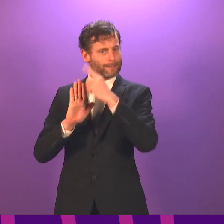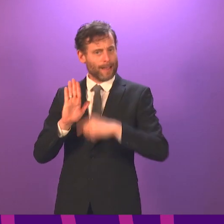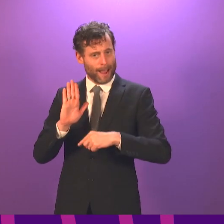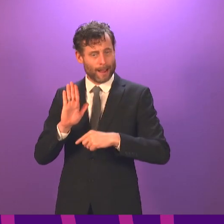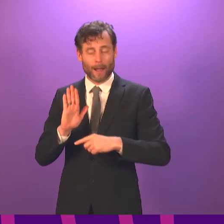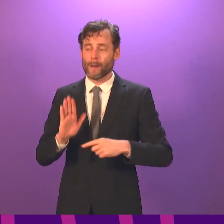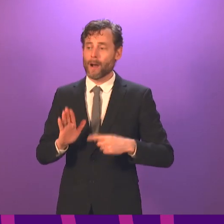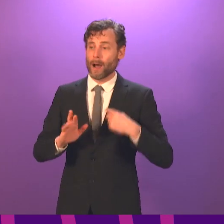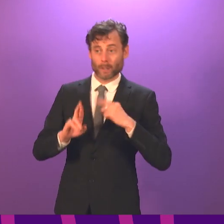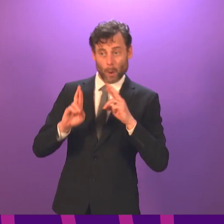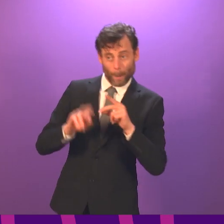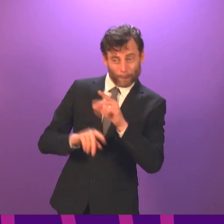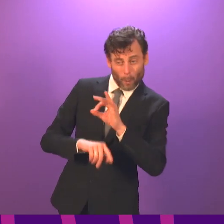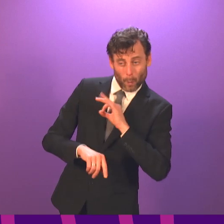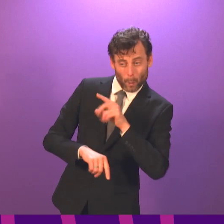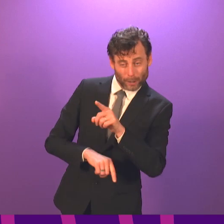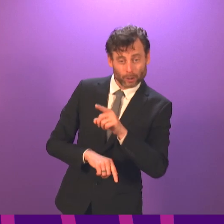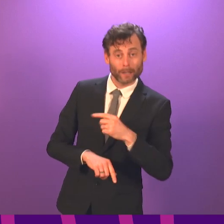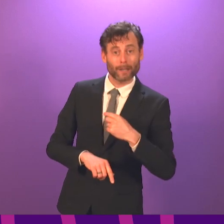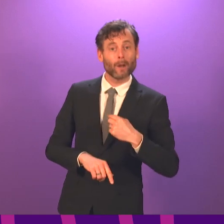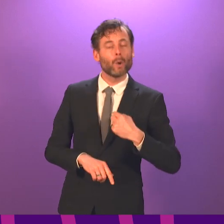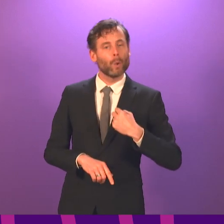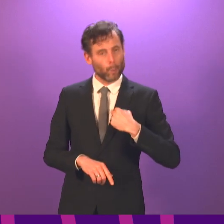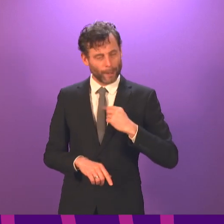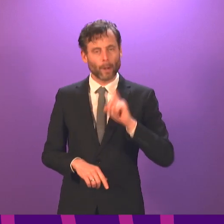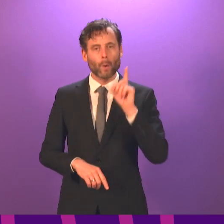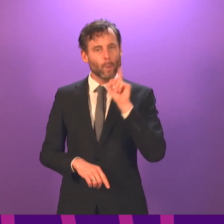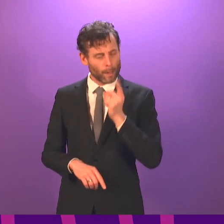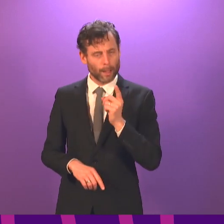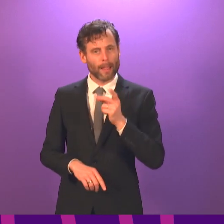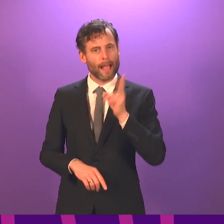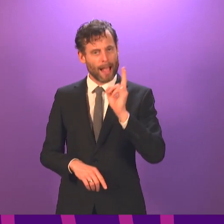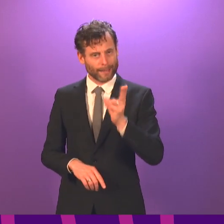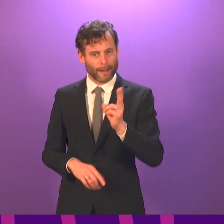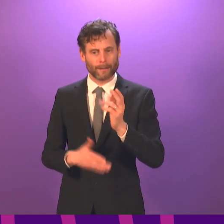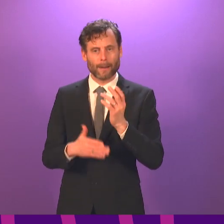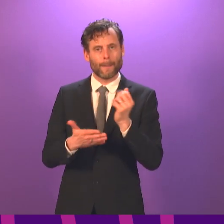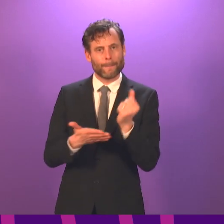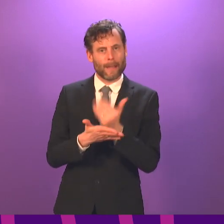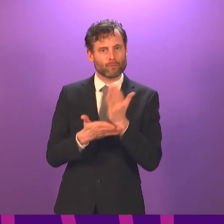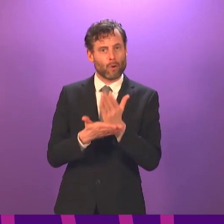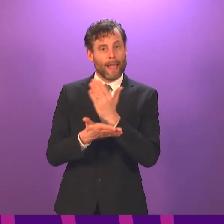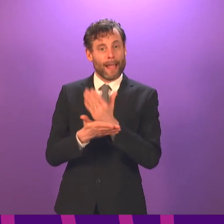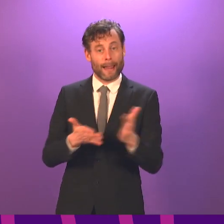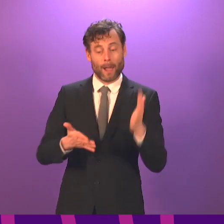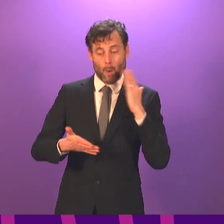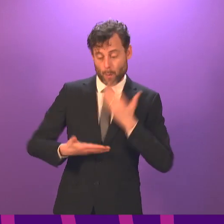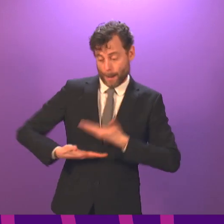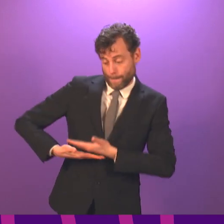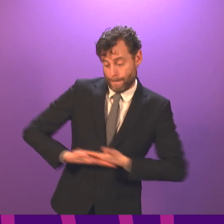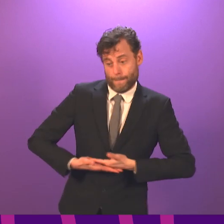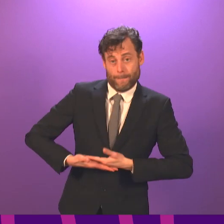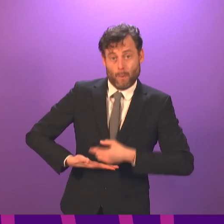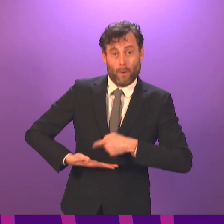out in my statement, we will make clear that there is an extension of essential purposes,